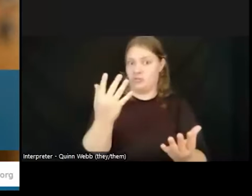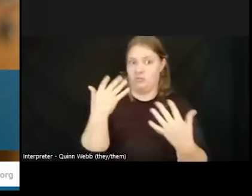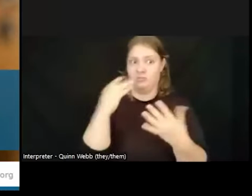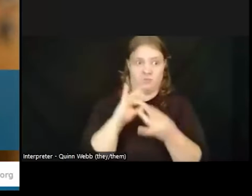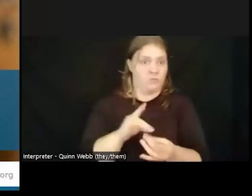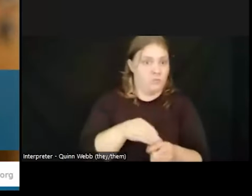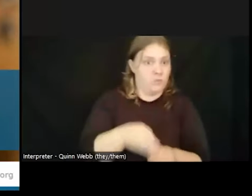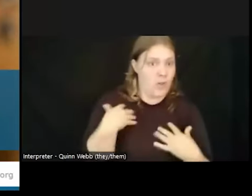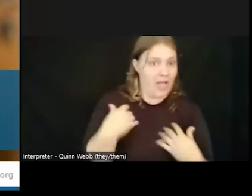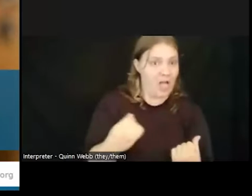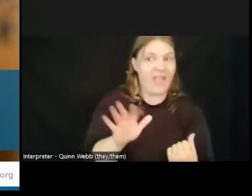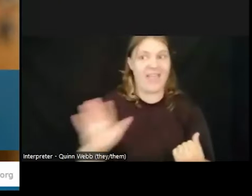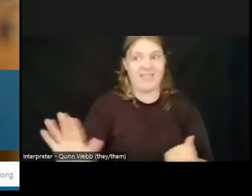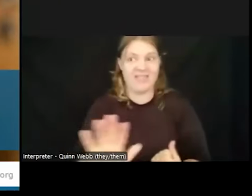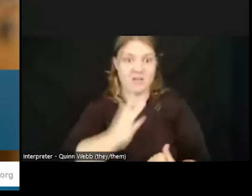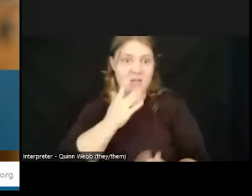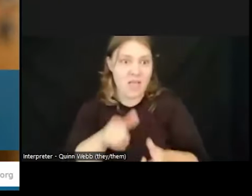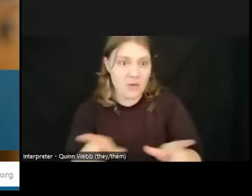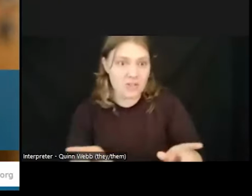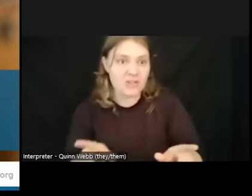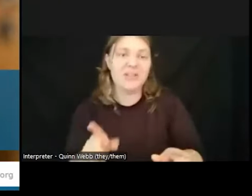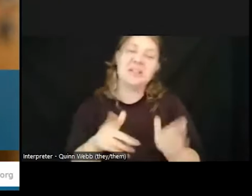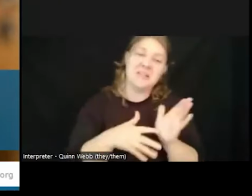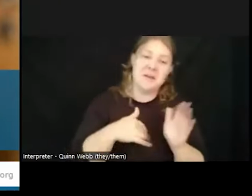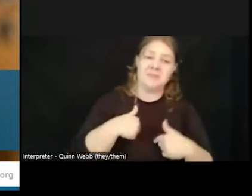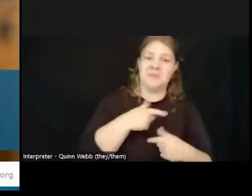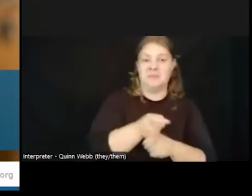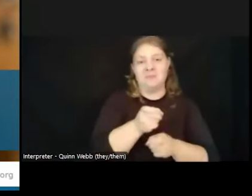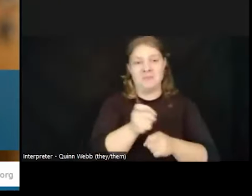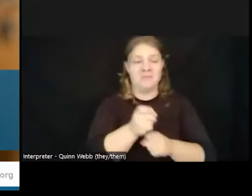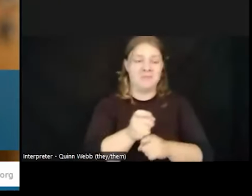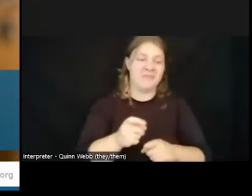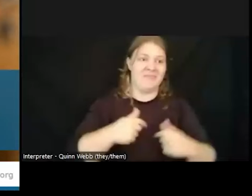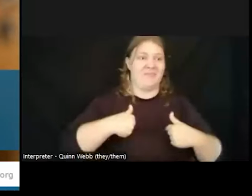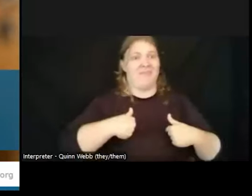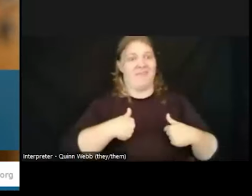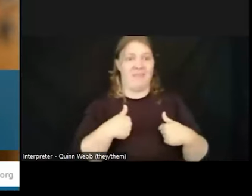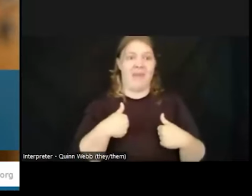that they prefer um I like to joke sometimes that you know me being able to switch from